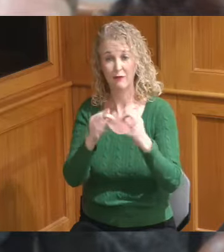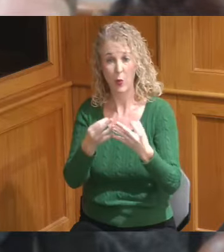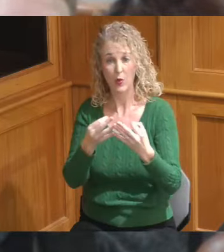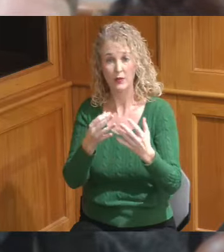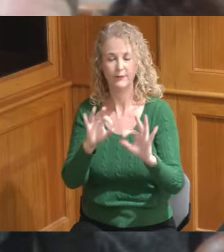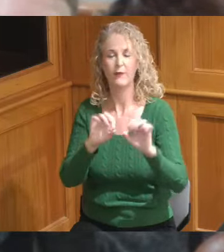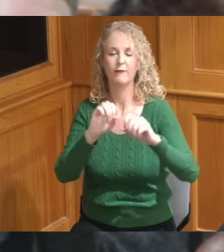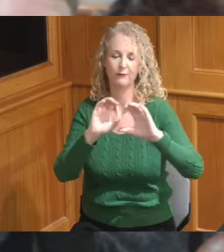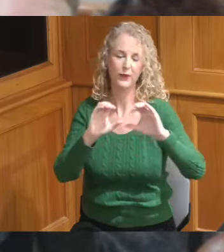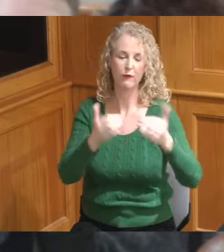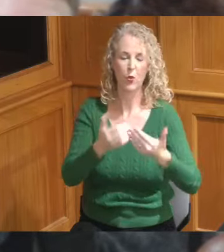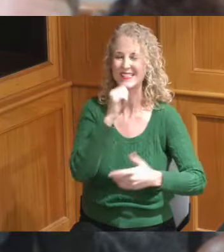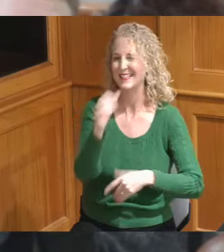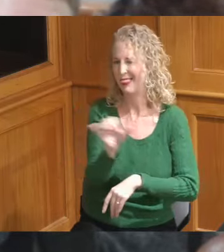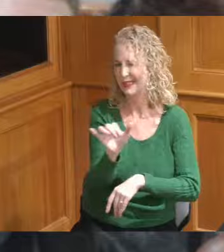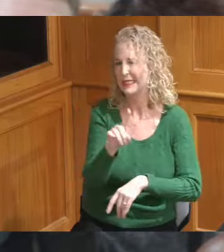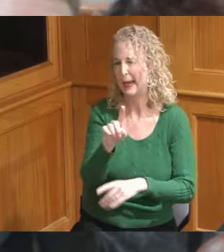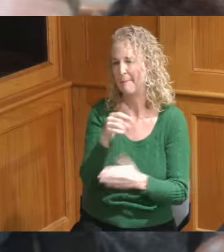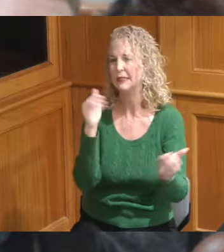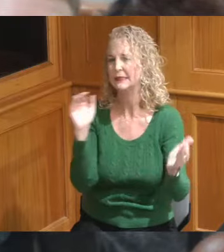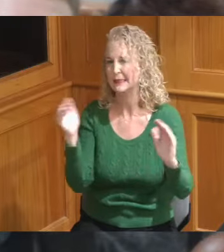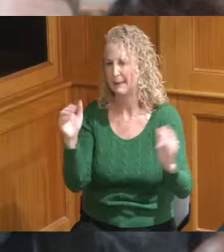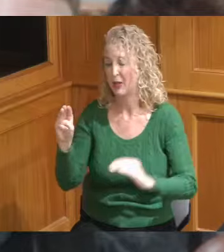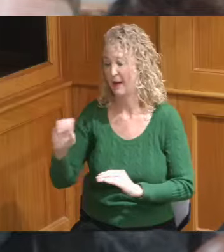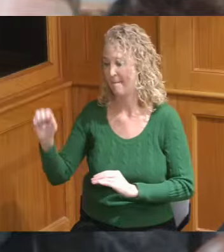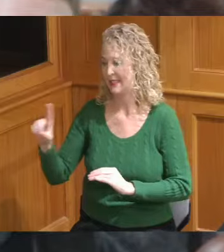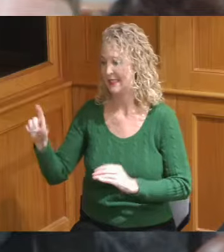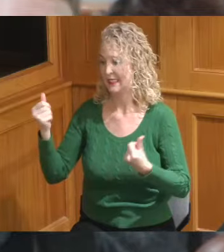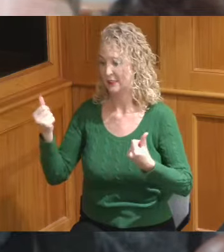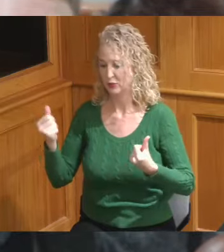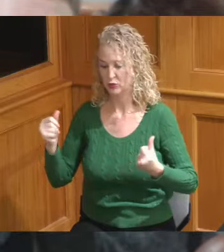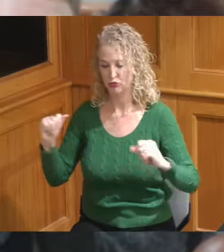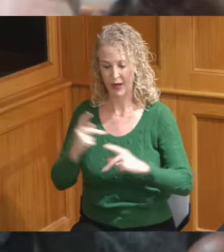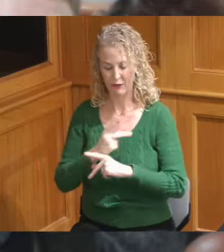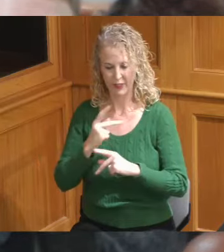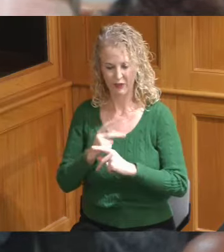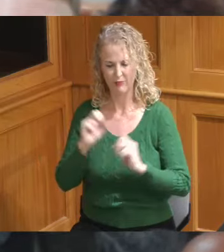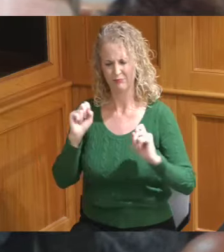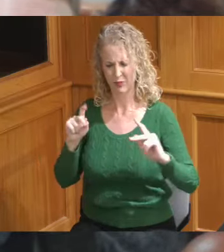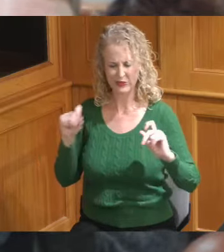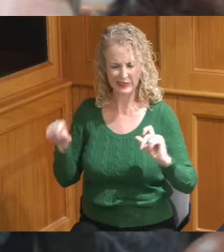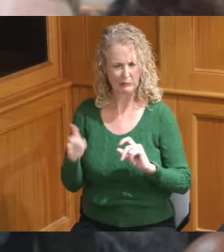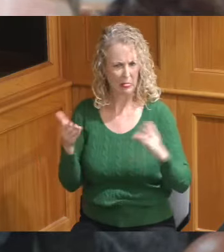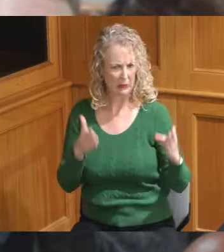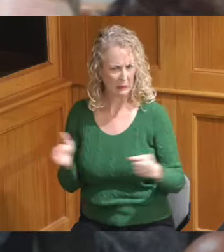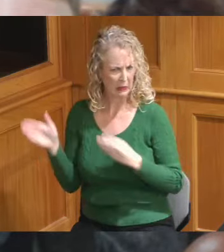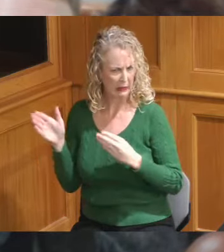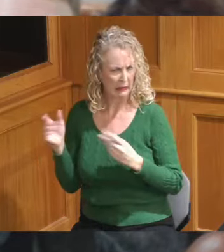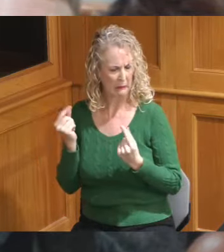their efforts to find alternatives that still help meet the intent of the issue. I want to be clear,